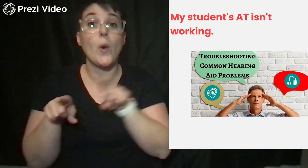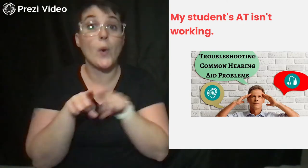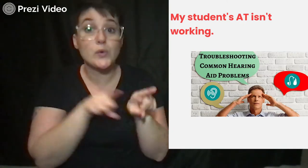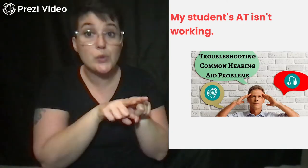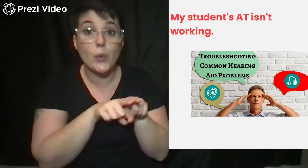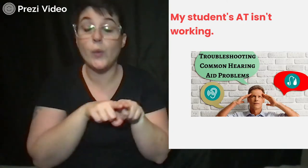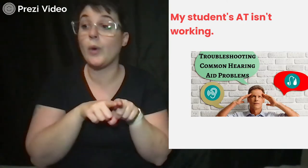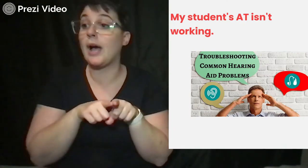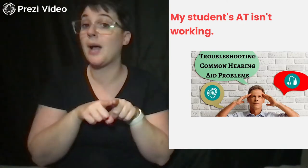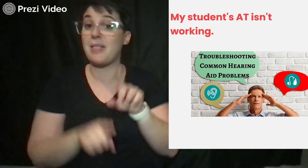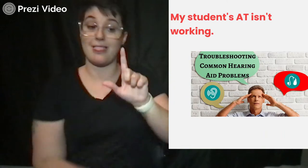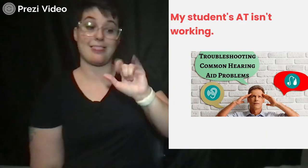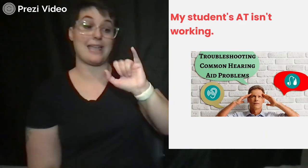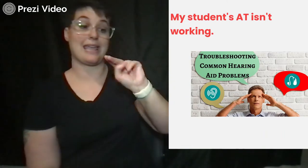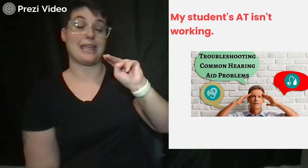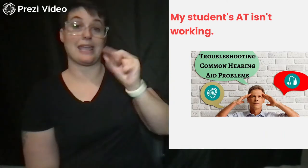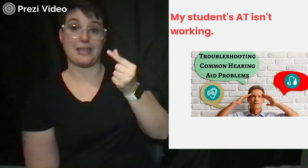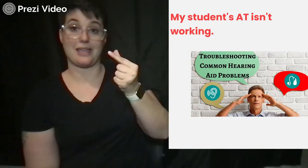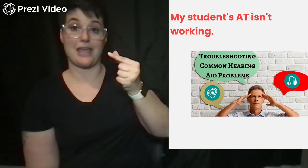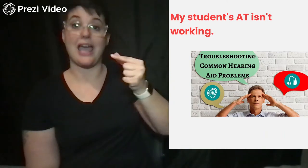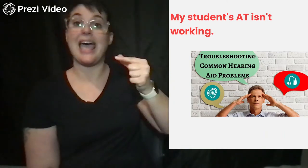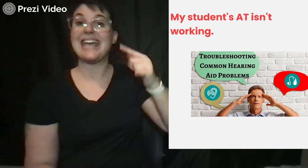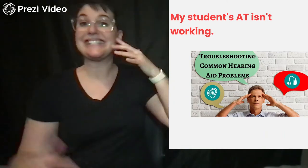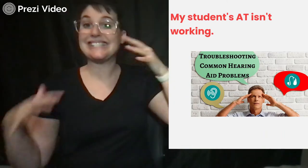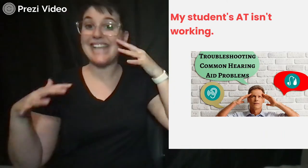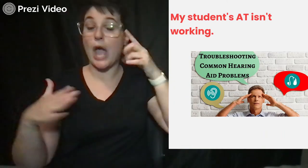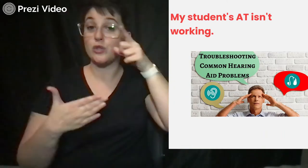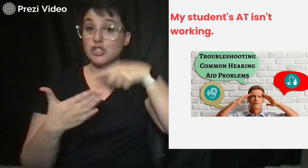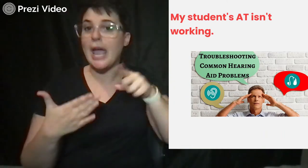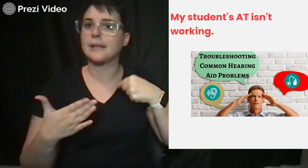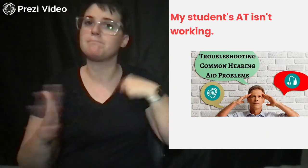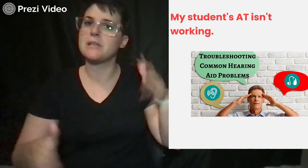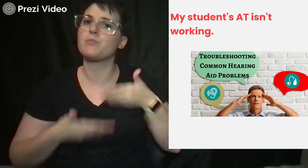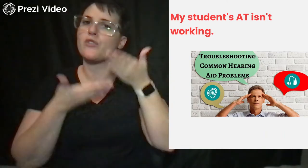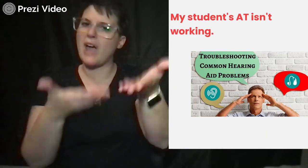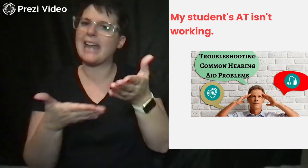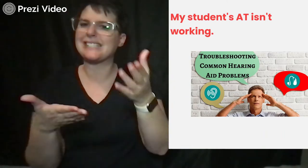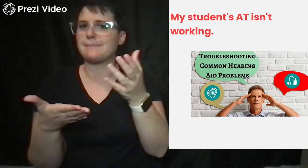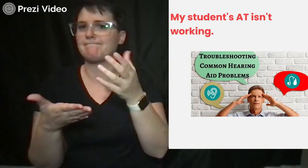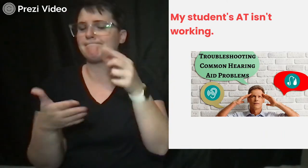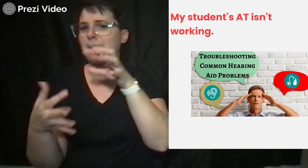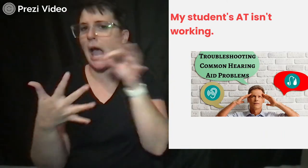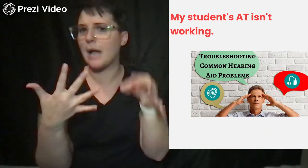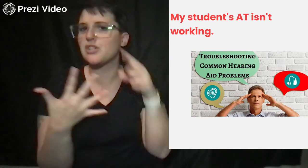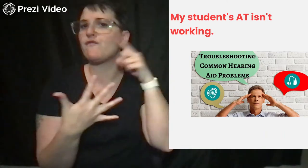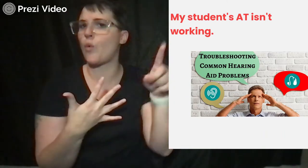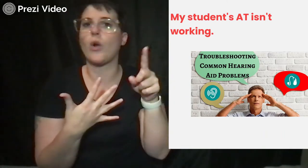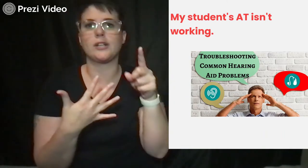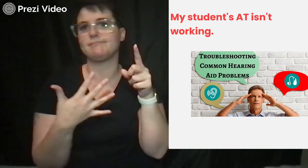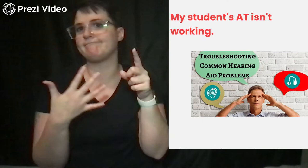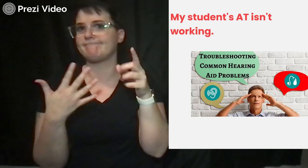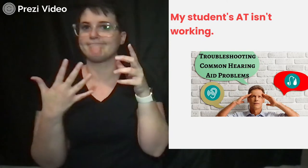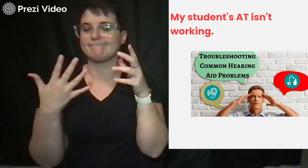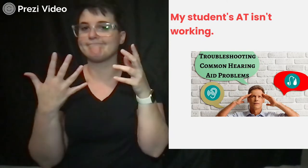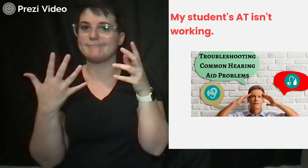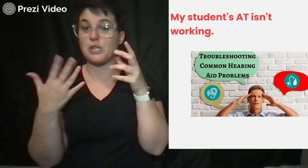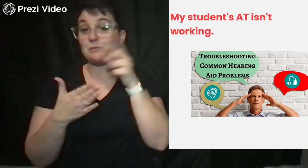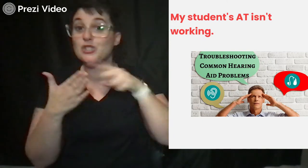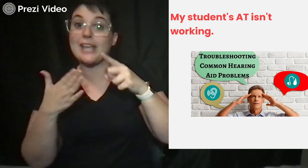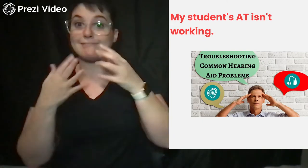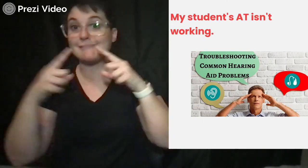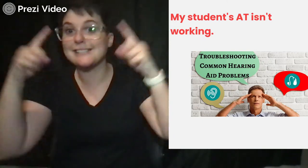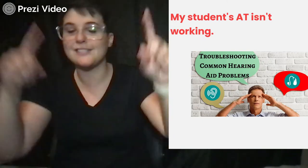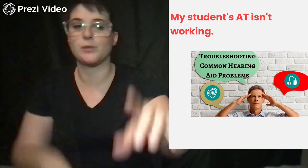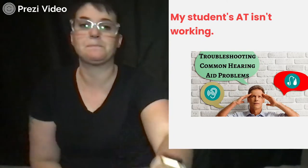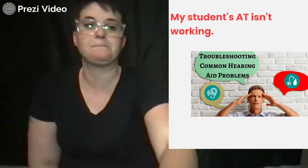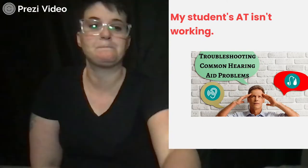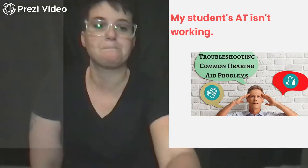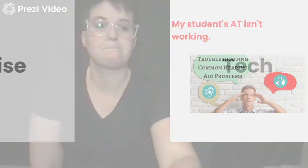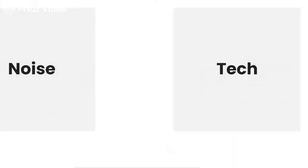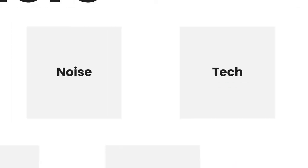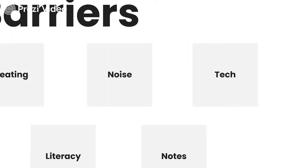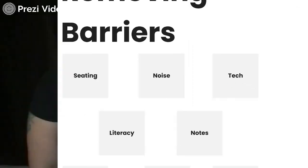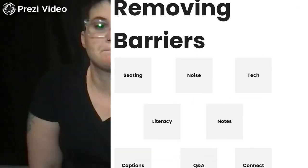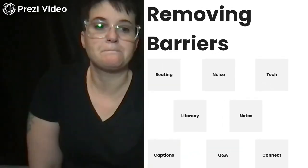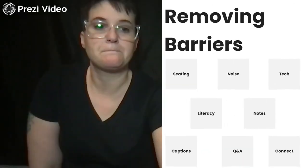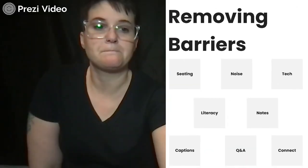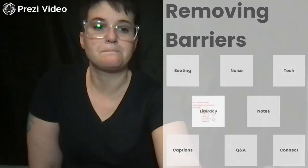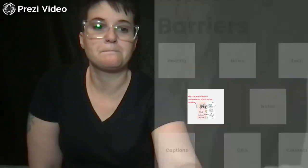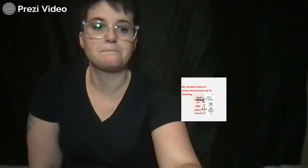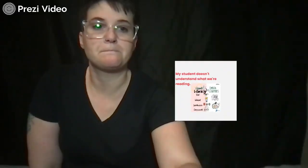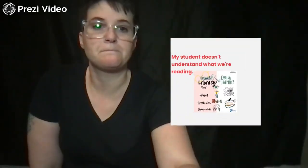You can also use the Ling Sound Check (see resources) to make sure things are working smoothly.